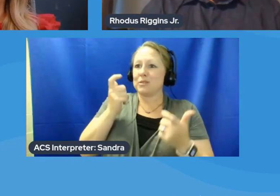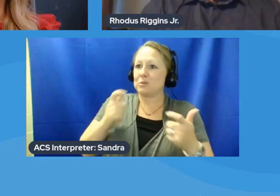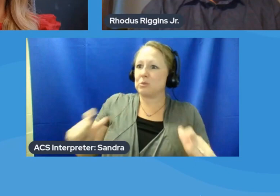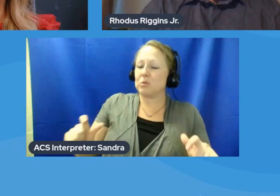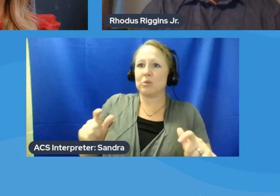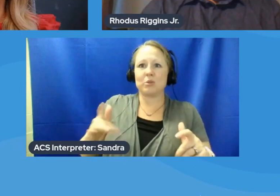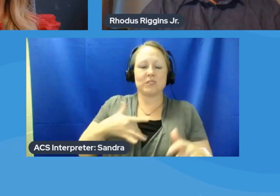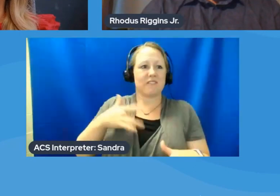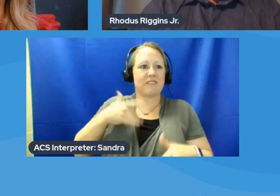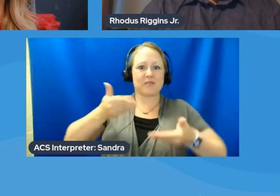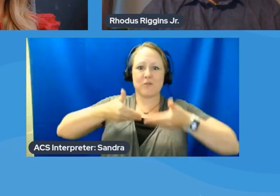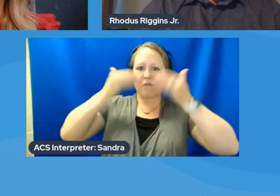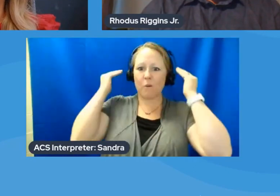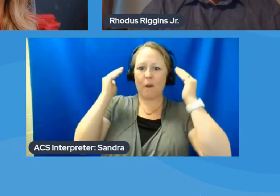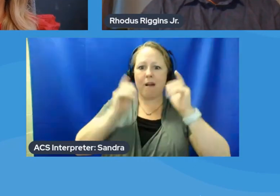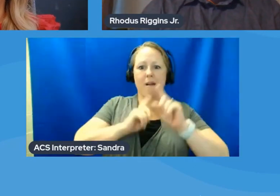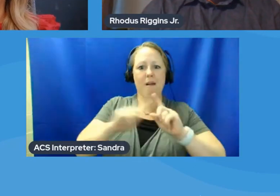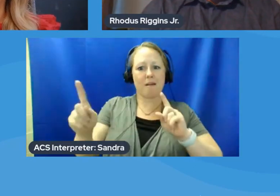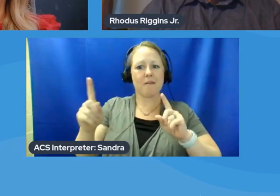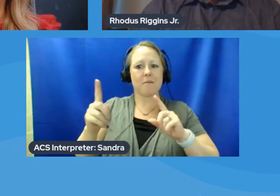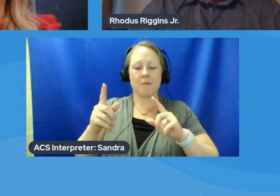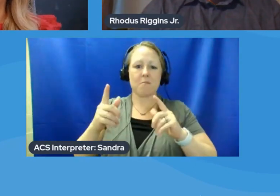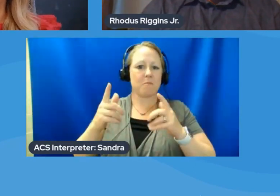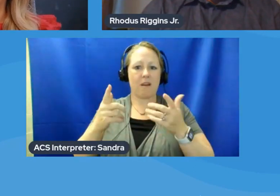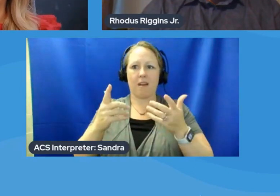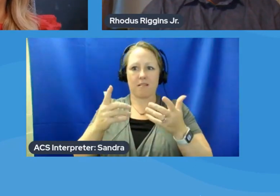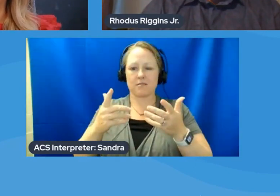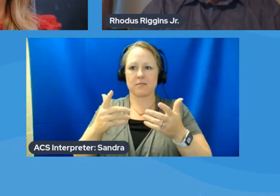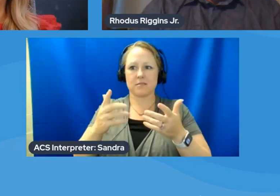with what we've seen unfold before us?